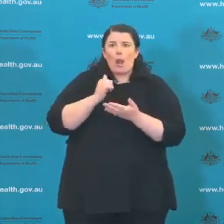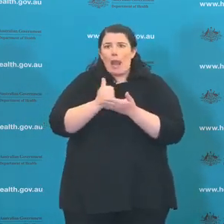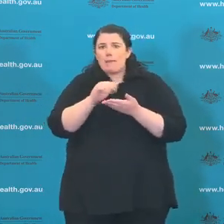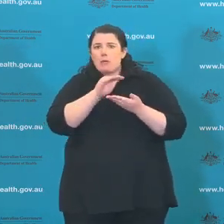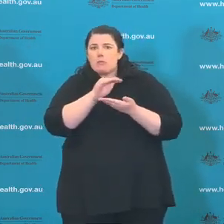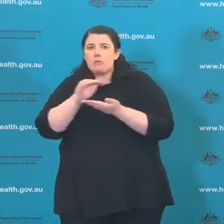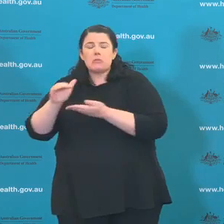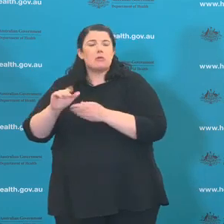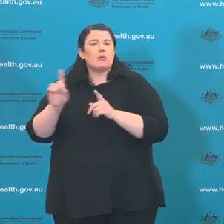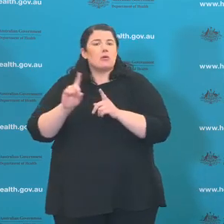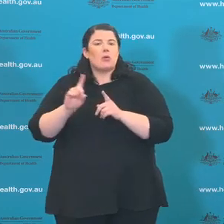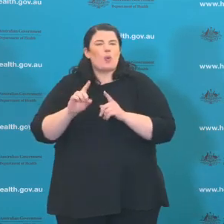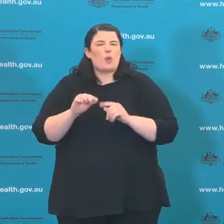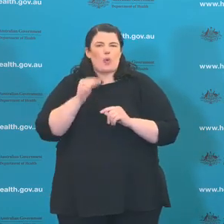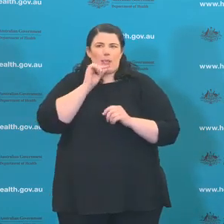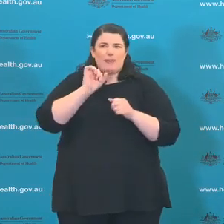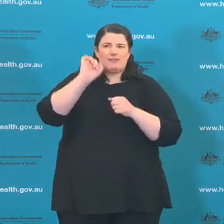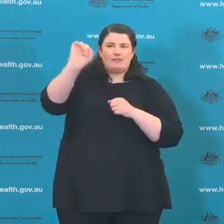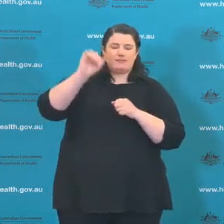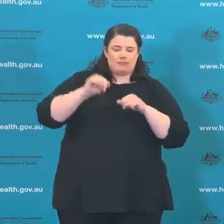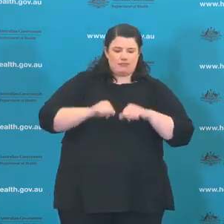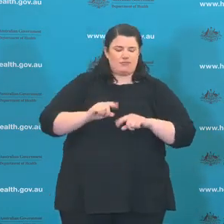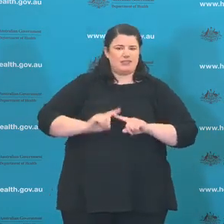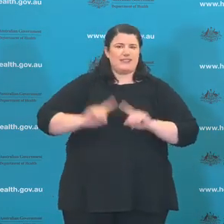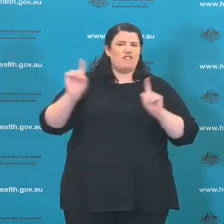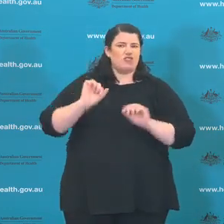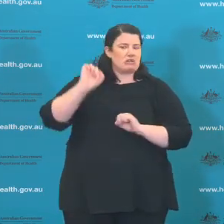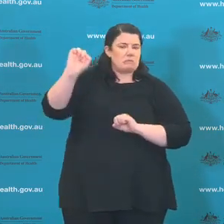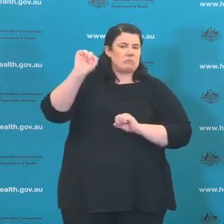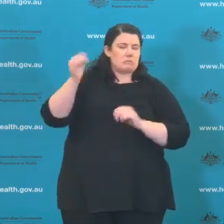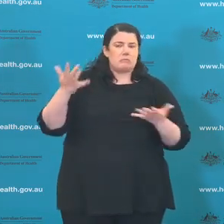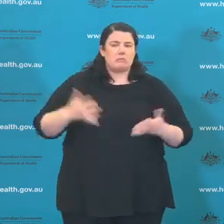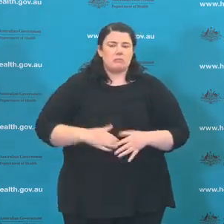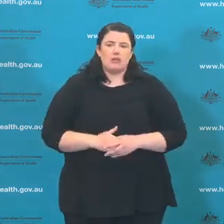Australia, or is it a different kettle of fish because it is such a different circumstance over there?